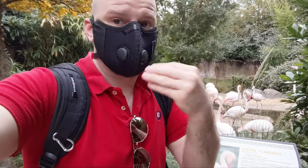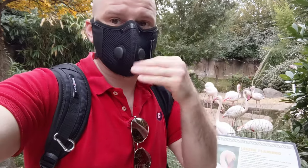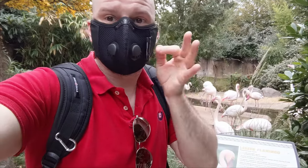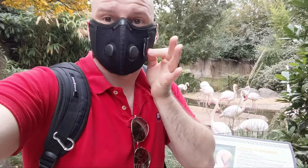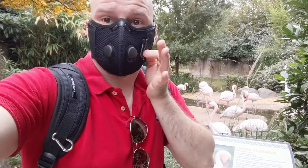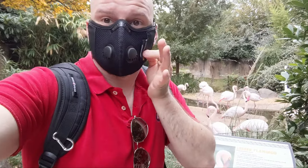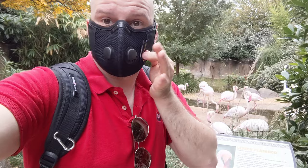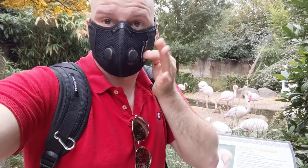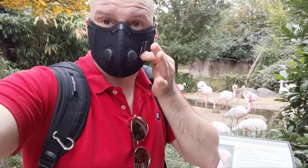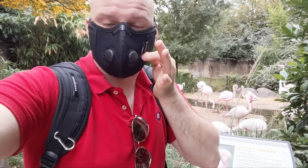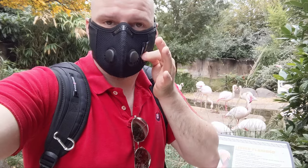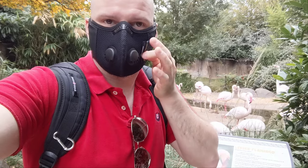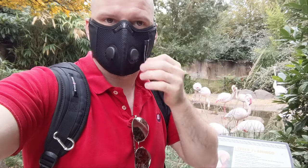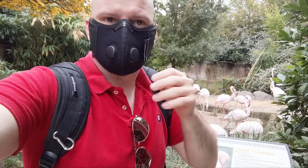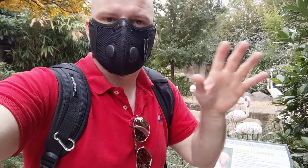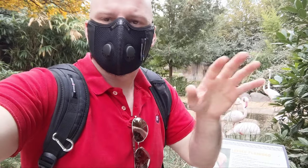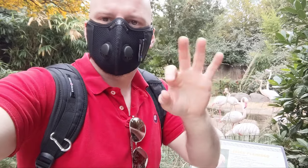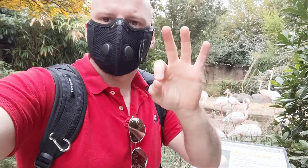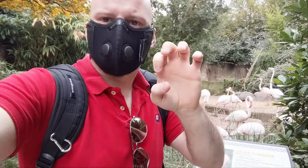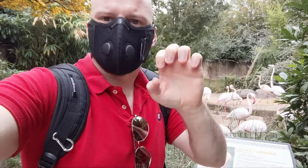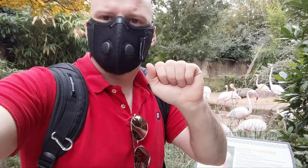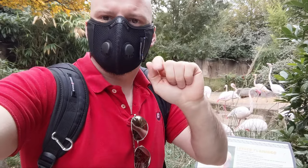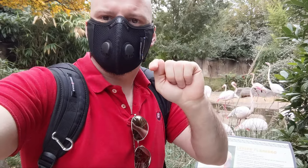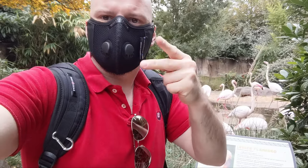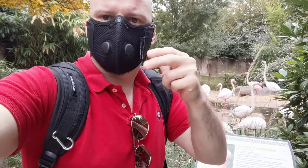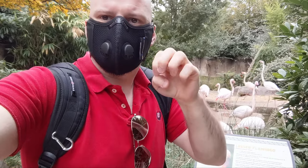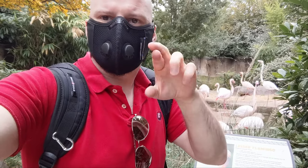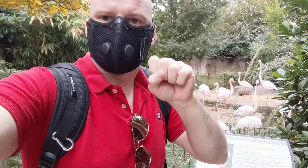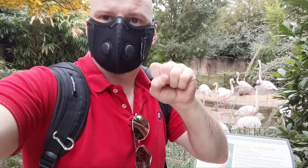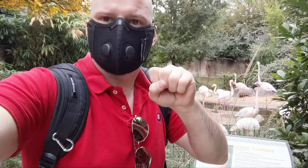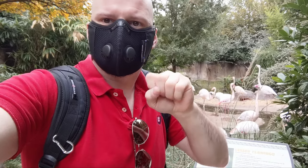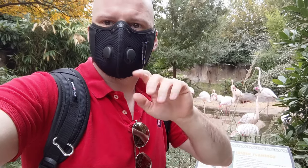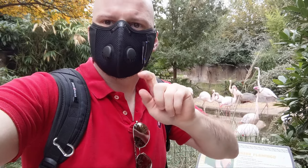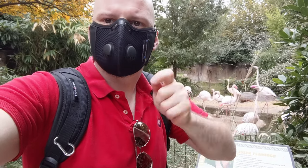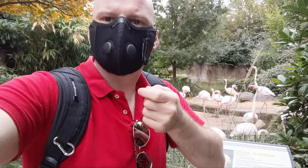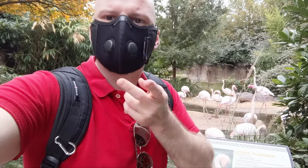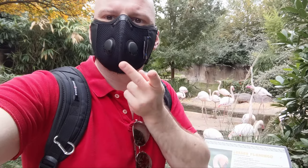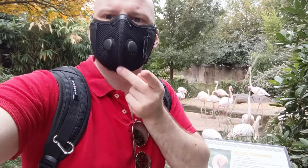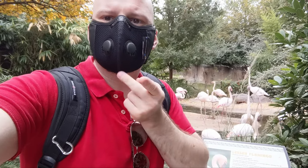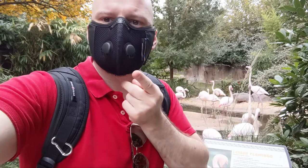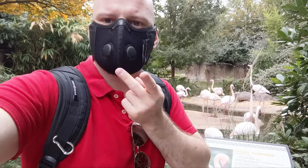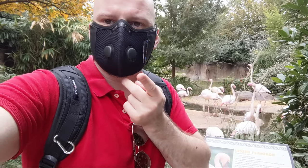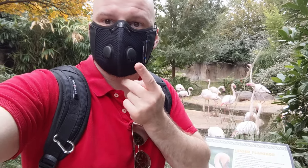When they eat fruits, their feathers turn pink.